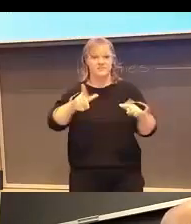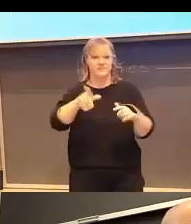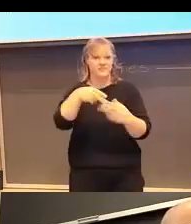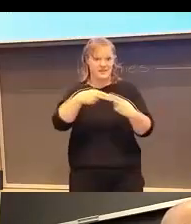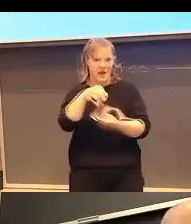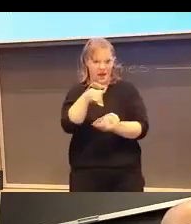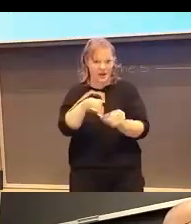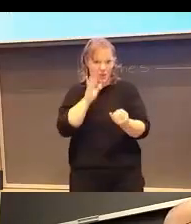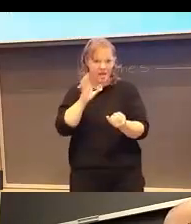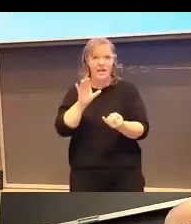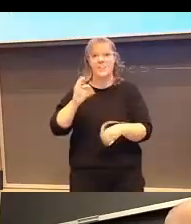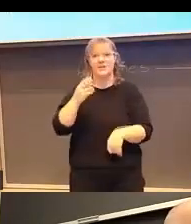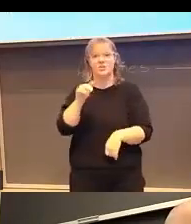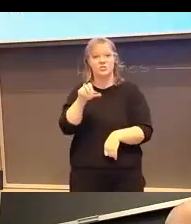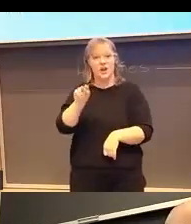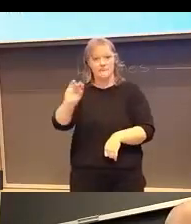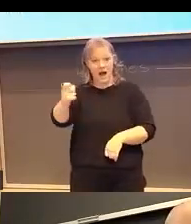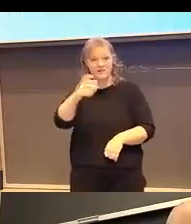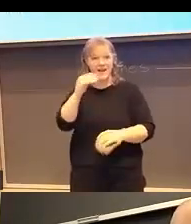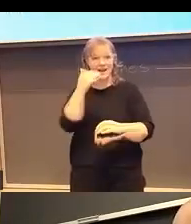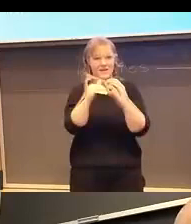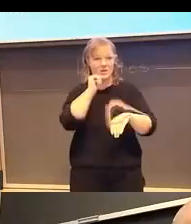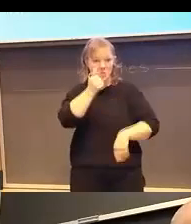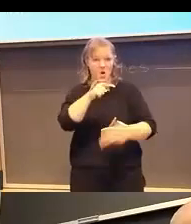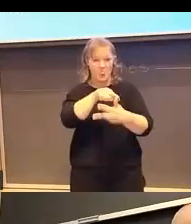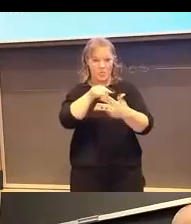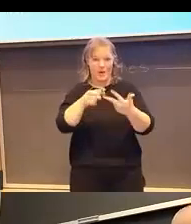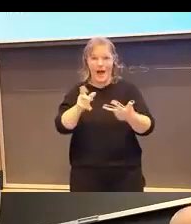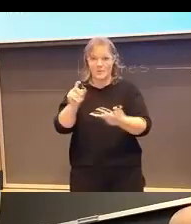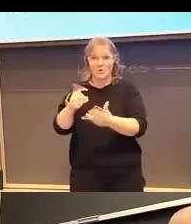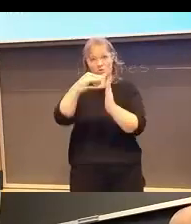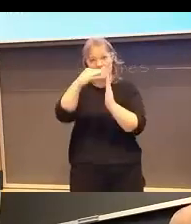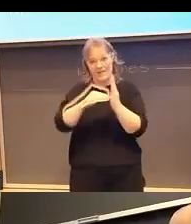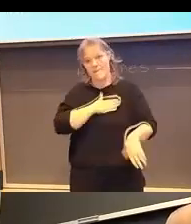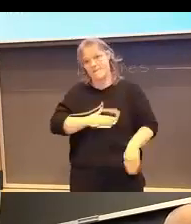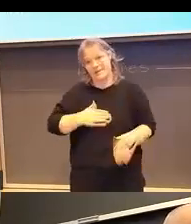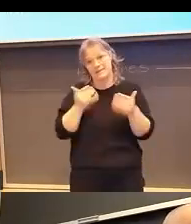and an email tomorrow as well so there'll be three opportunities to do it all right so now